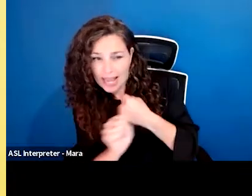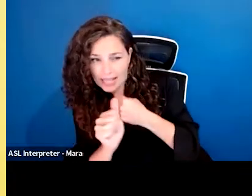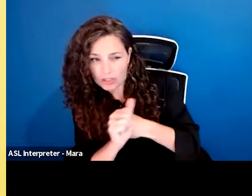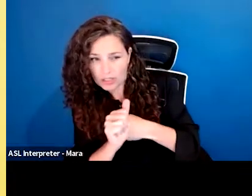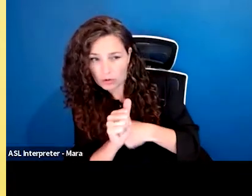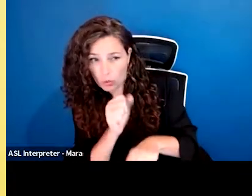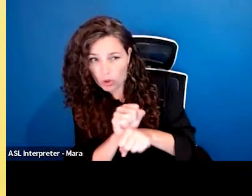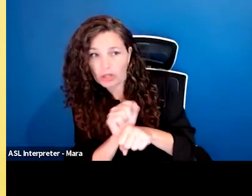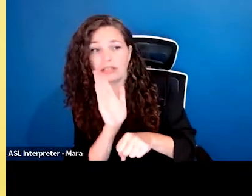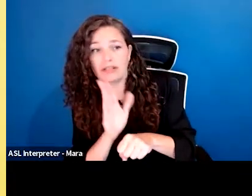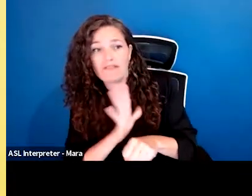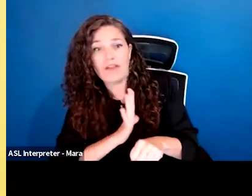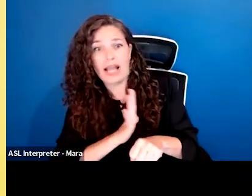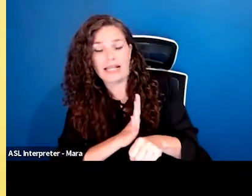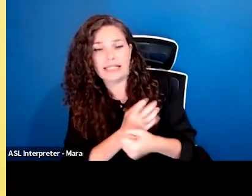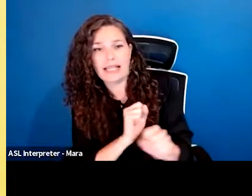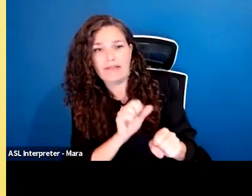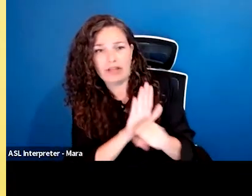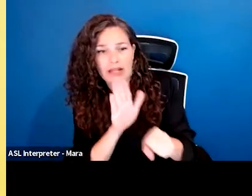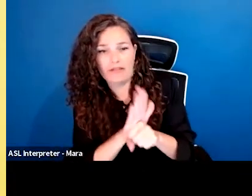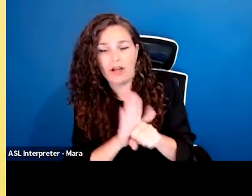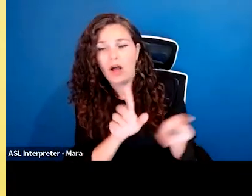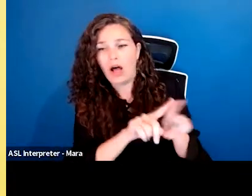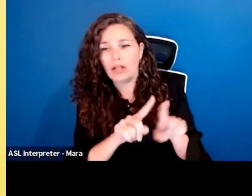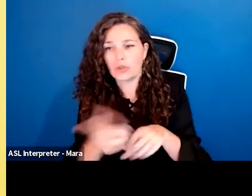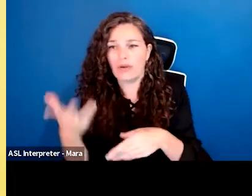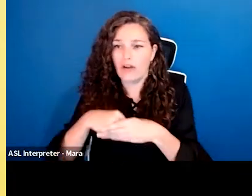during scenes involving nudity and intimacy.